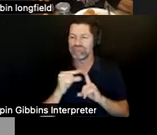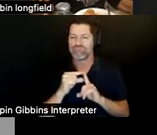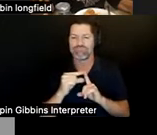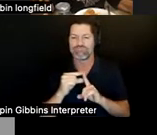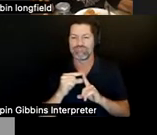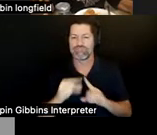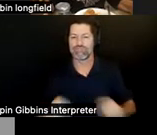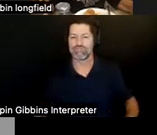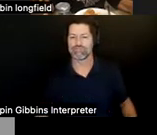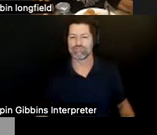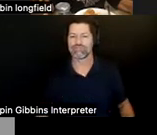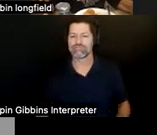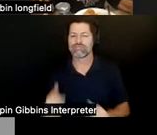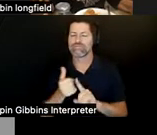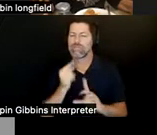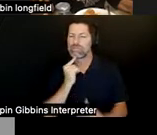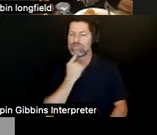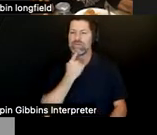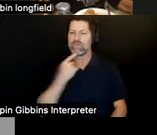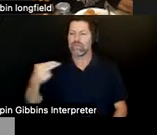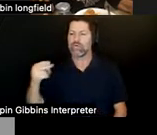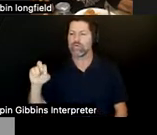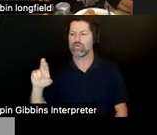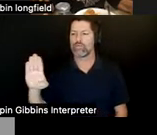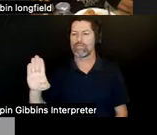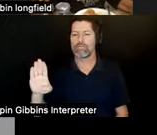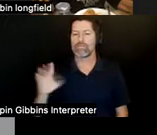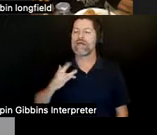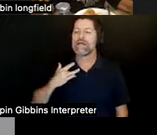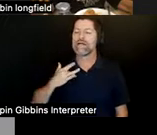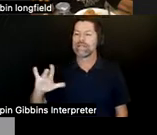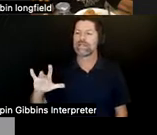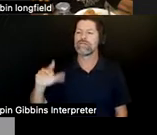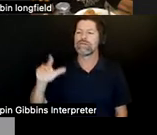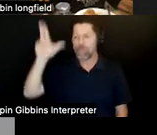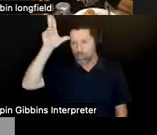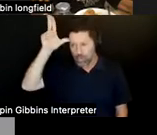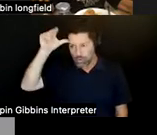and it is a bitter erg. 19:18:34 Usually it's horse radish very often